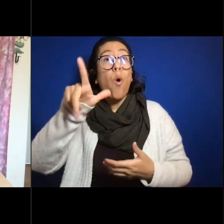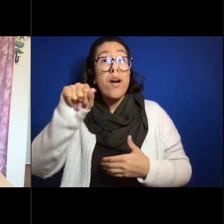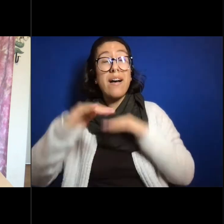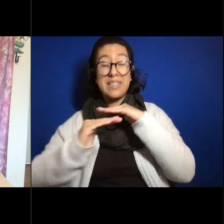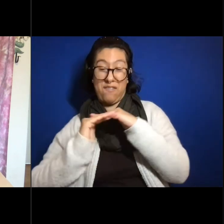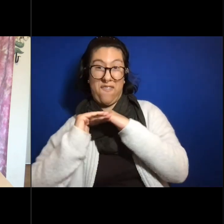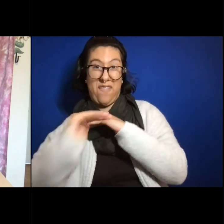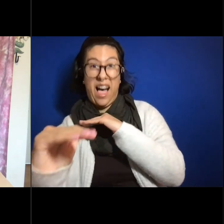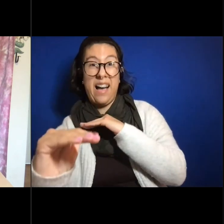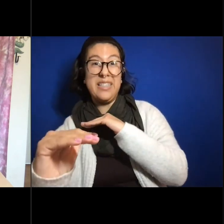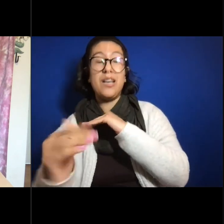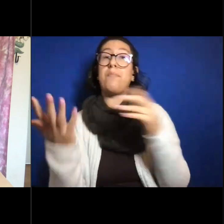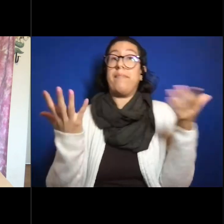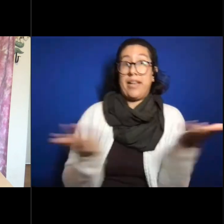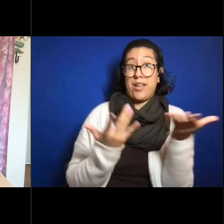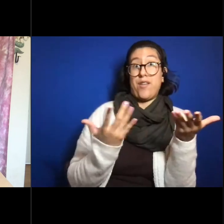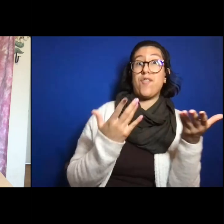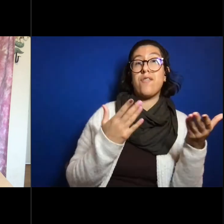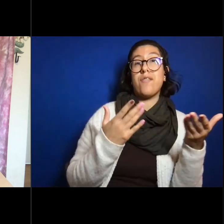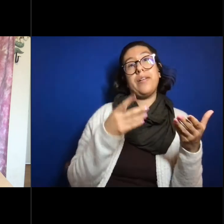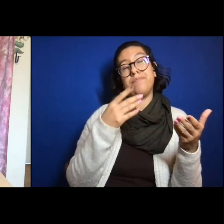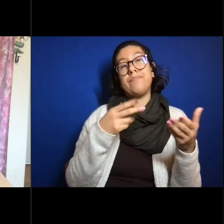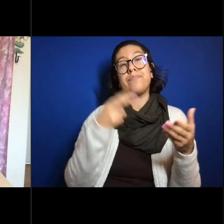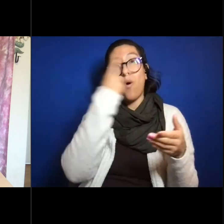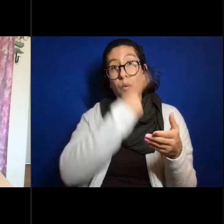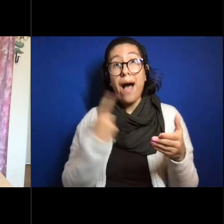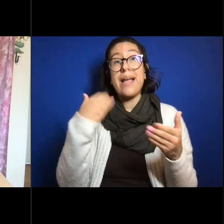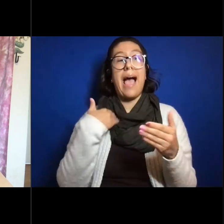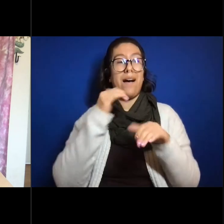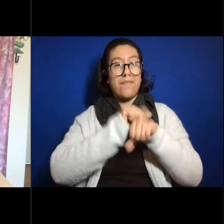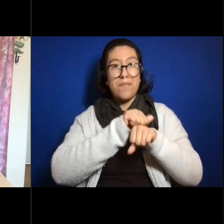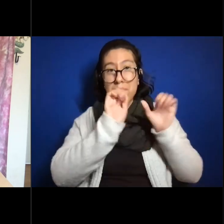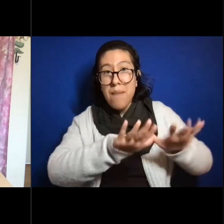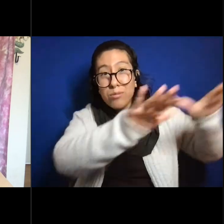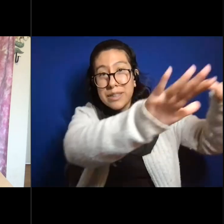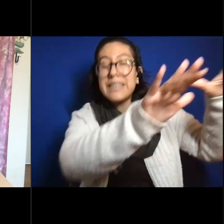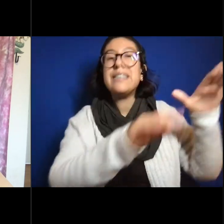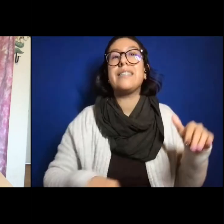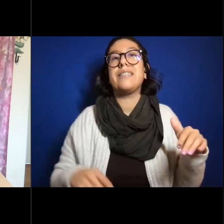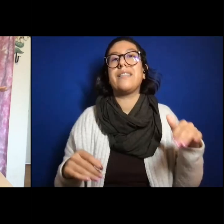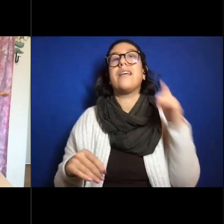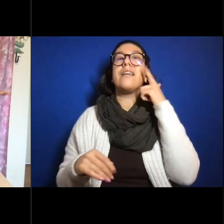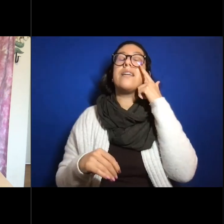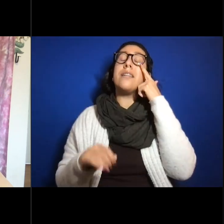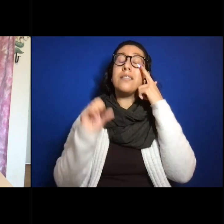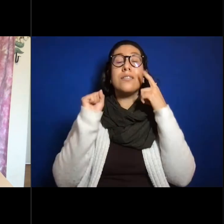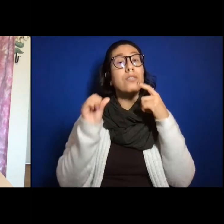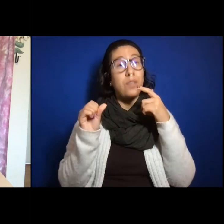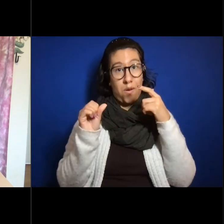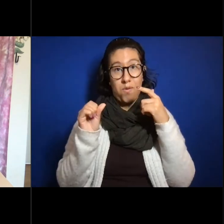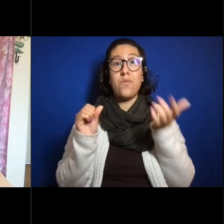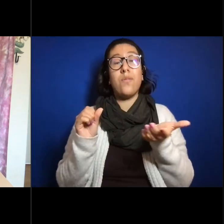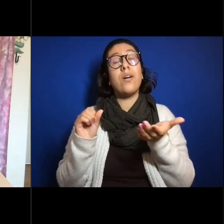And so even a little bit of wave run-up or sea level rise will move very, very far inland